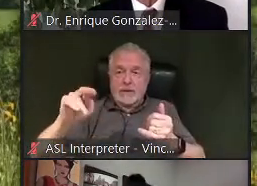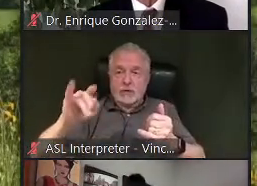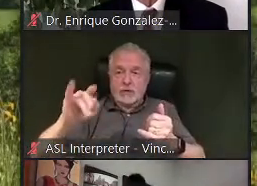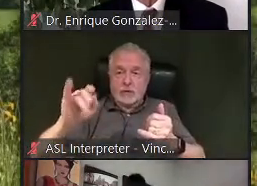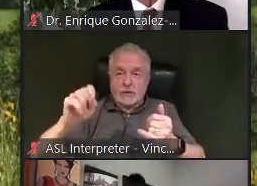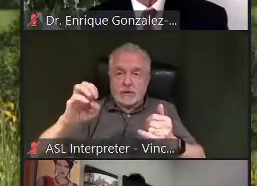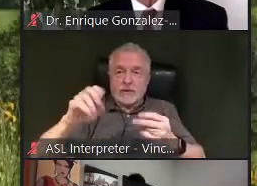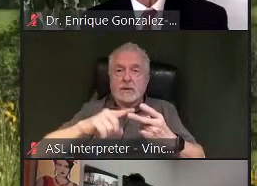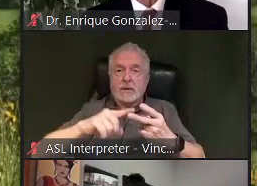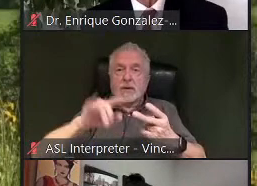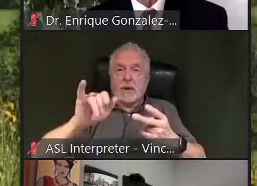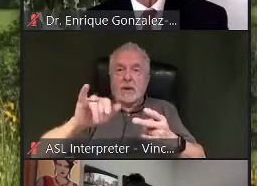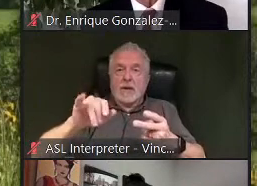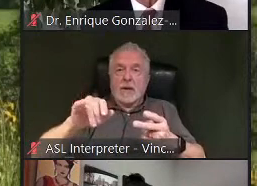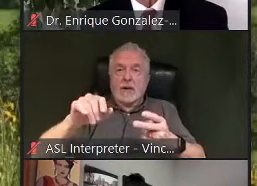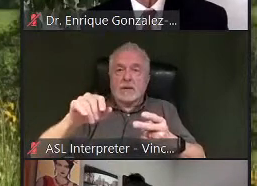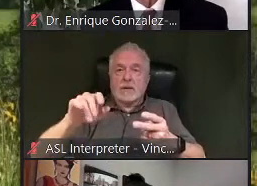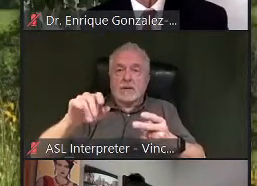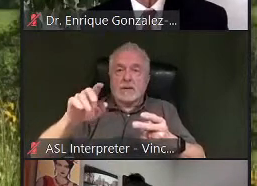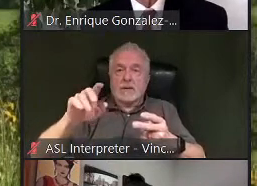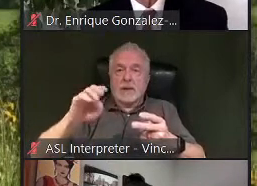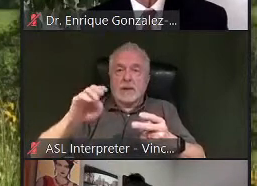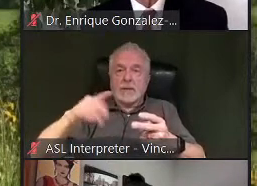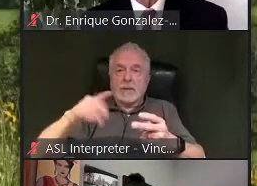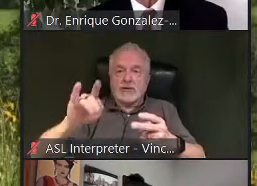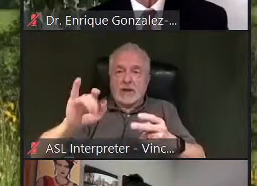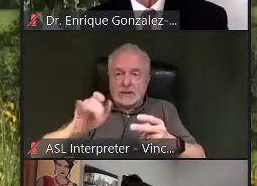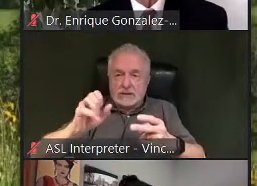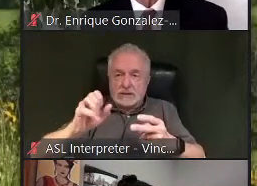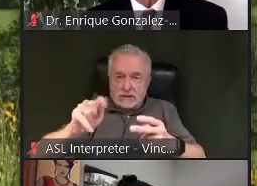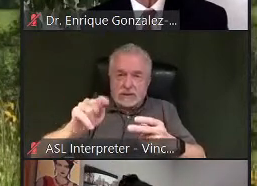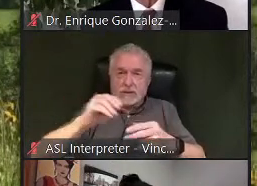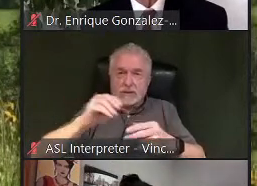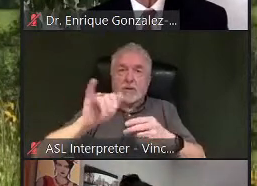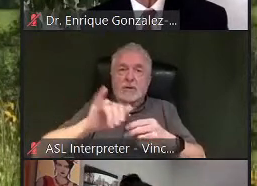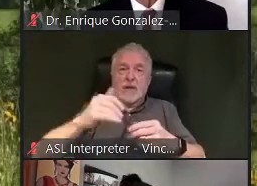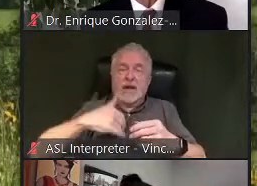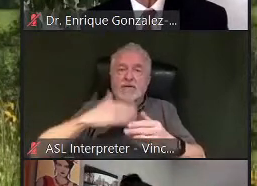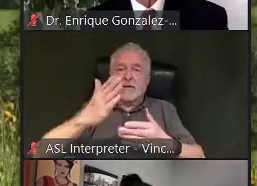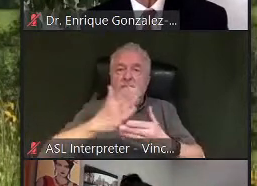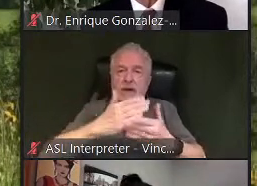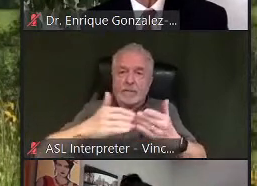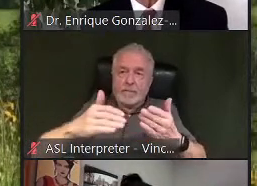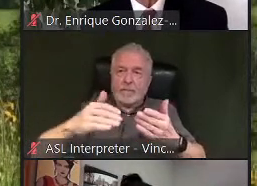we also have an epidemiologist that and also we have some.